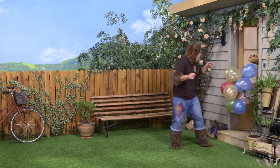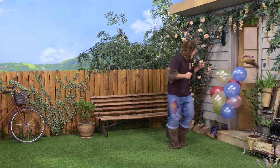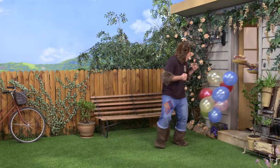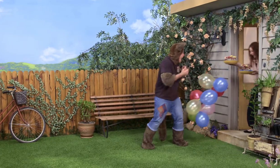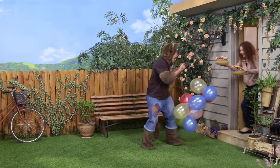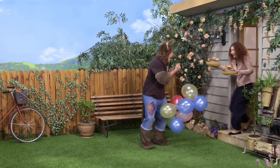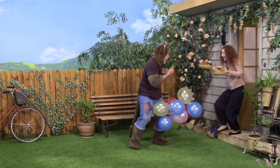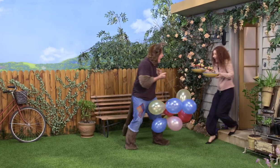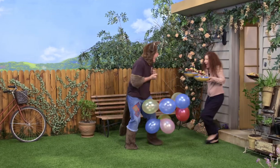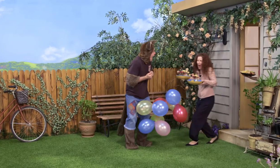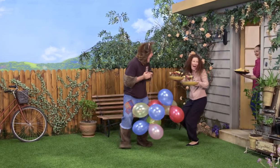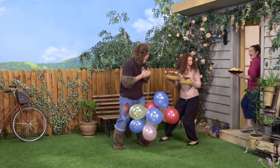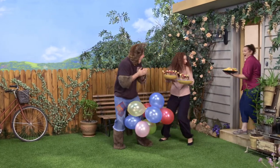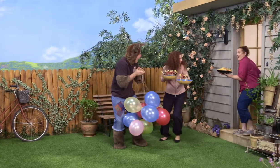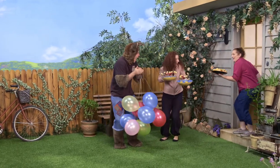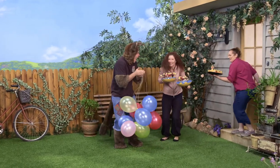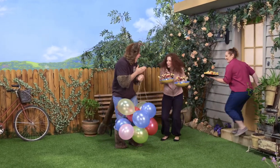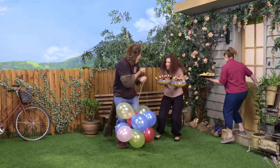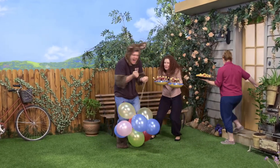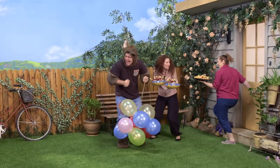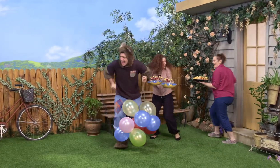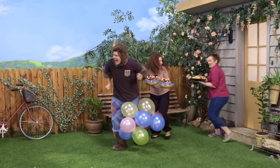Quickly. Come on! Oh. OK!